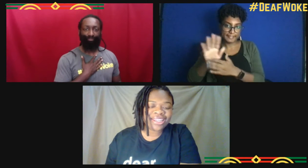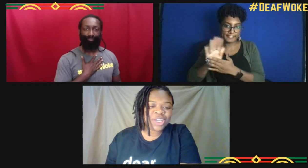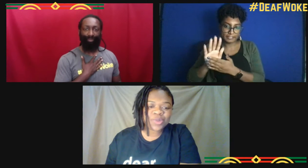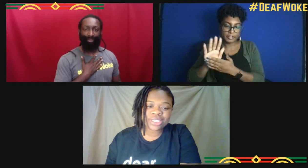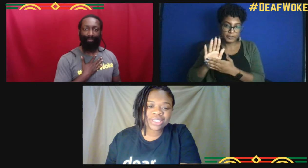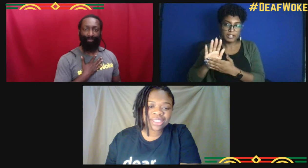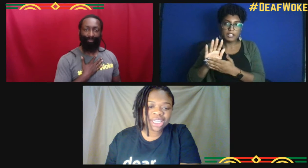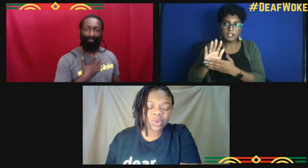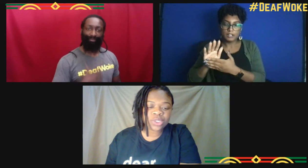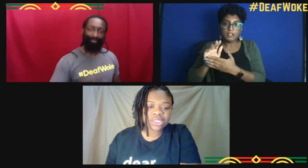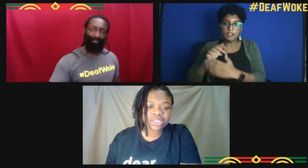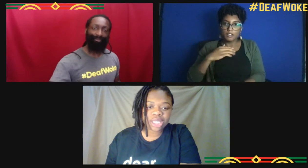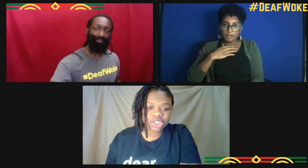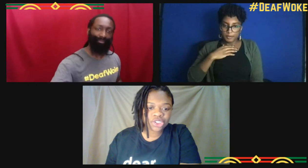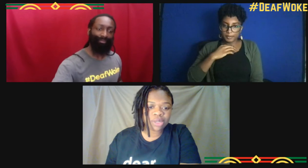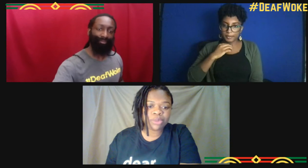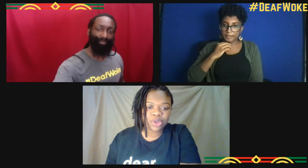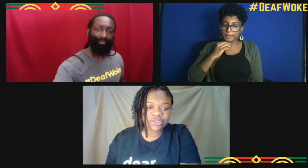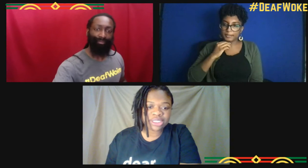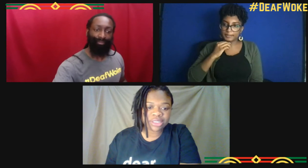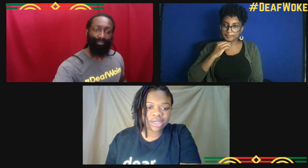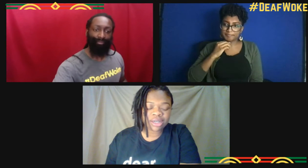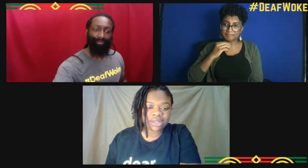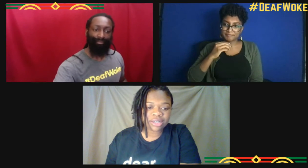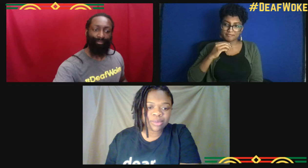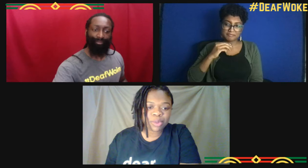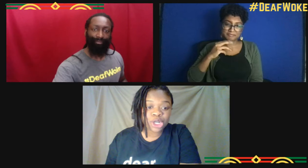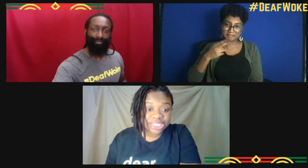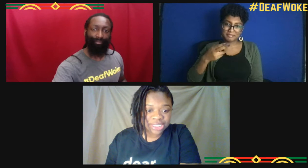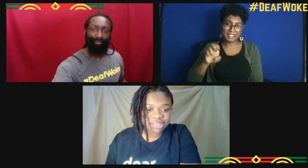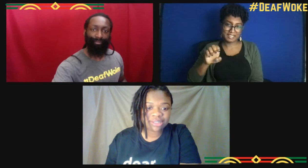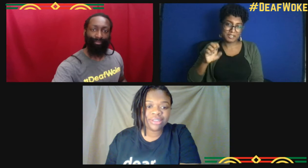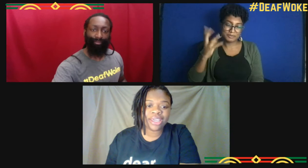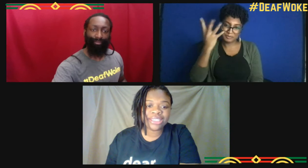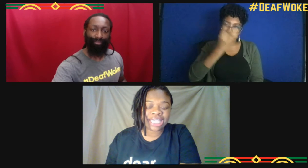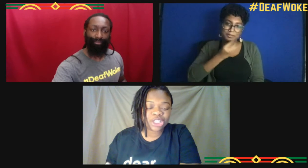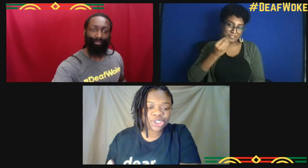And he was such a beautiful person and dancer and actor